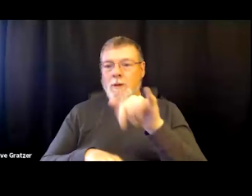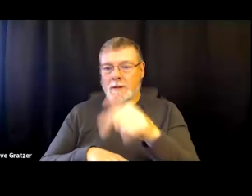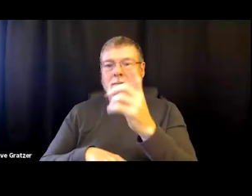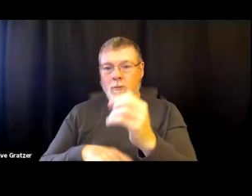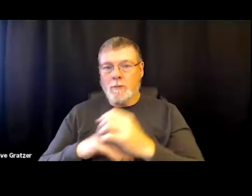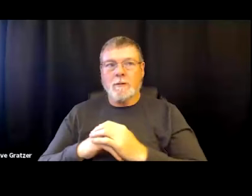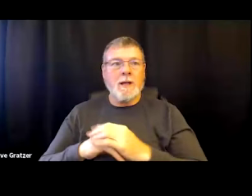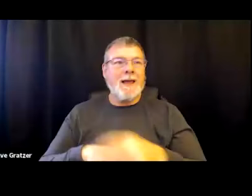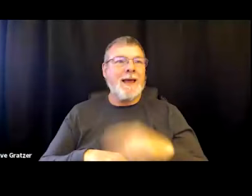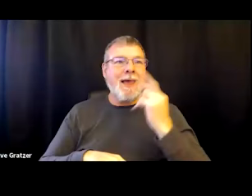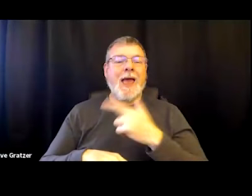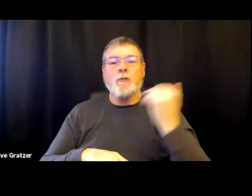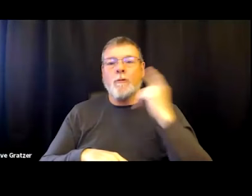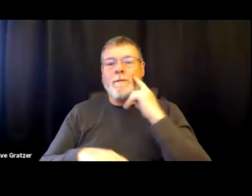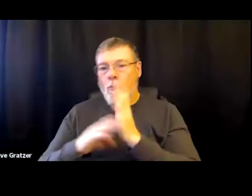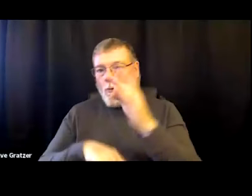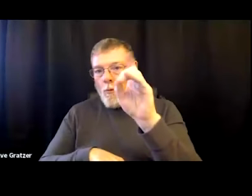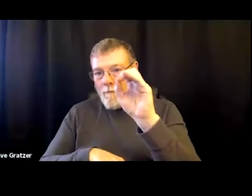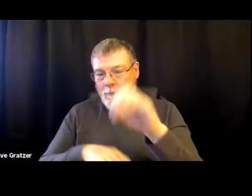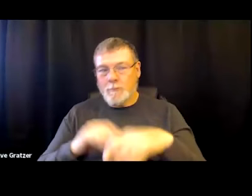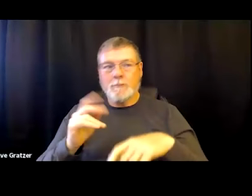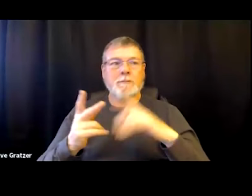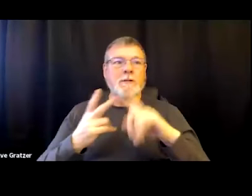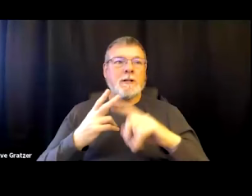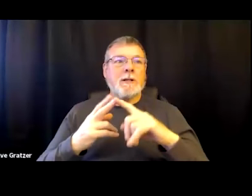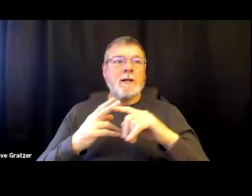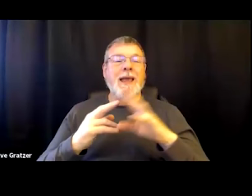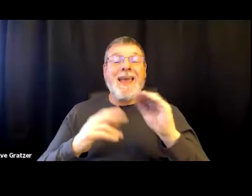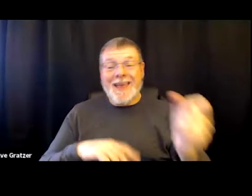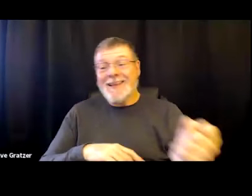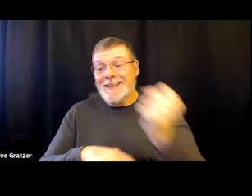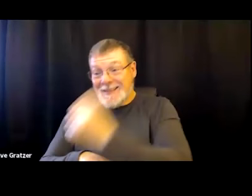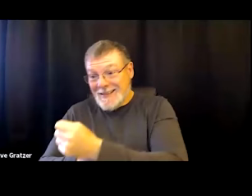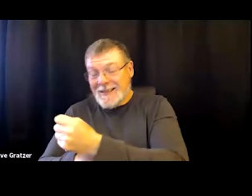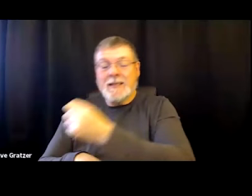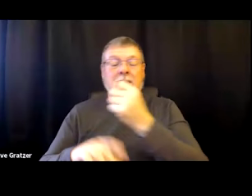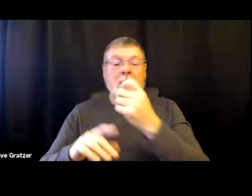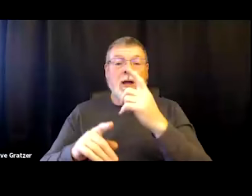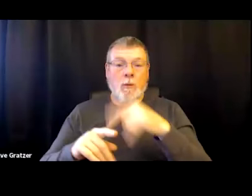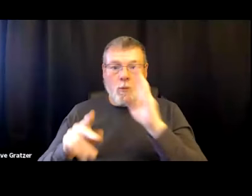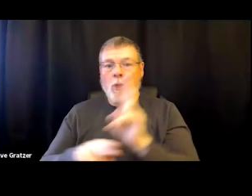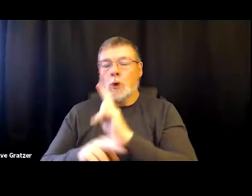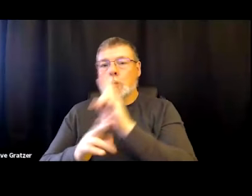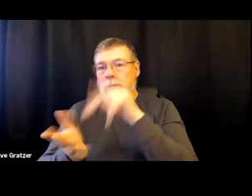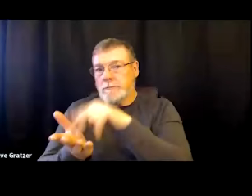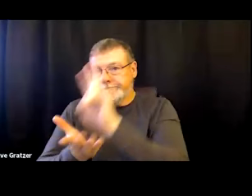Very high risk for overdose, relapse and recidivism during reentry for people that have opioid use disorders,